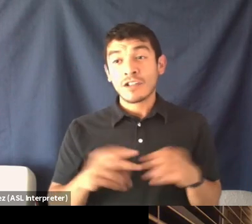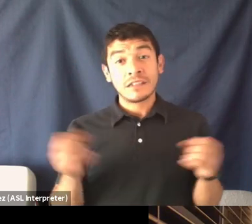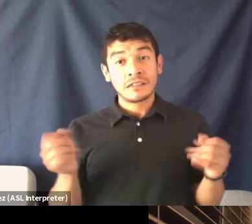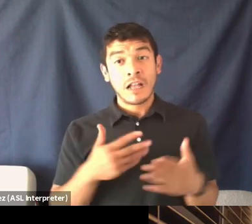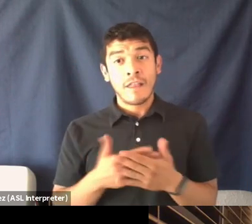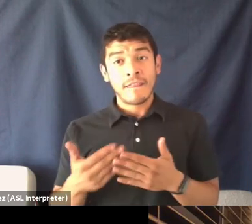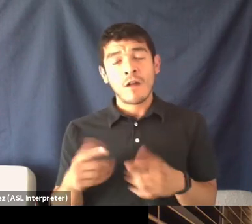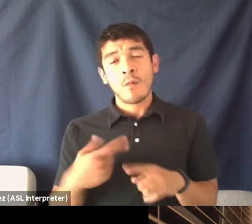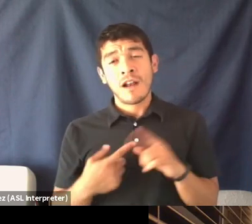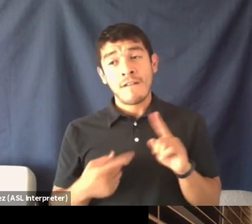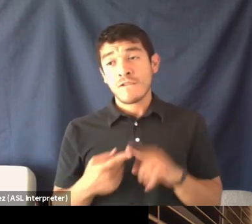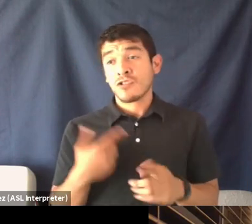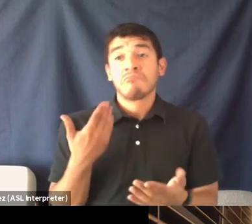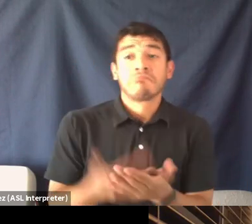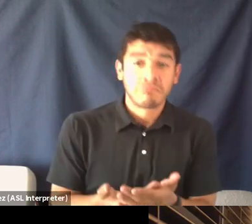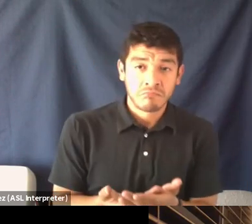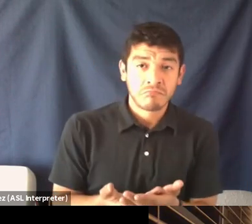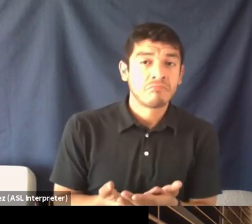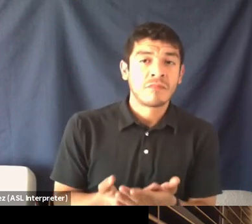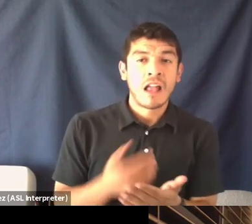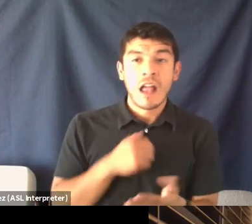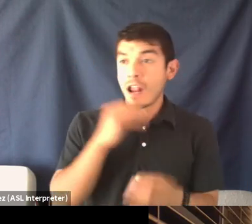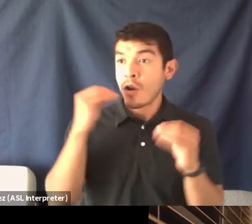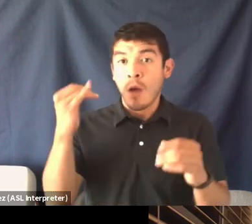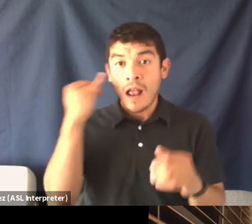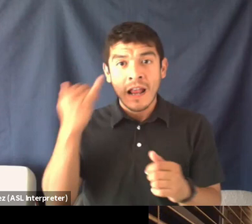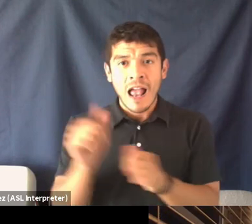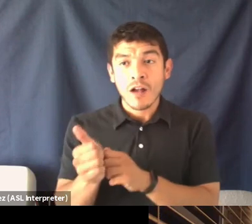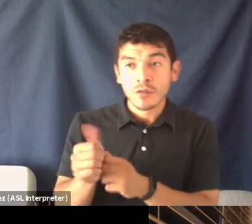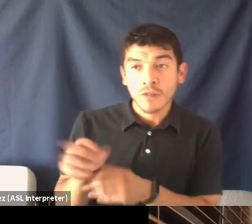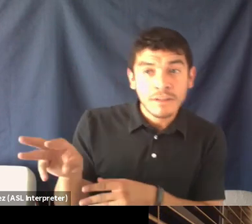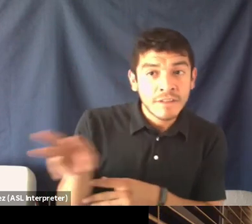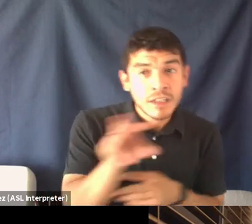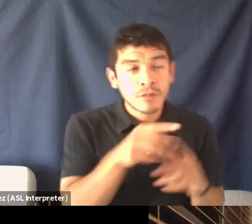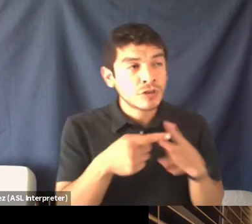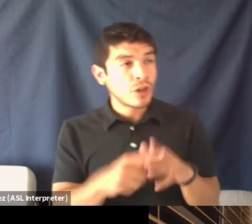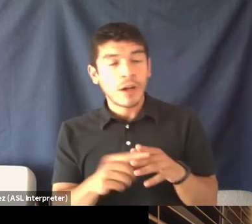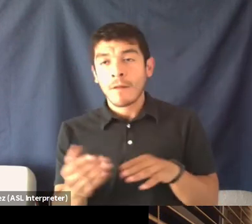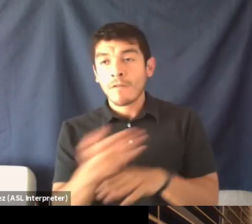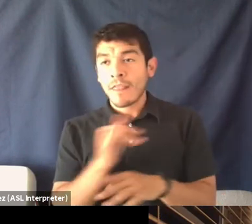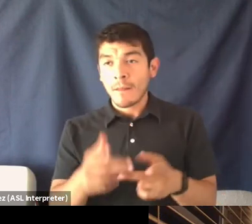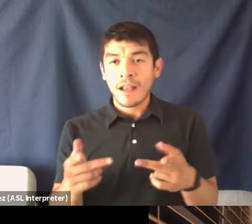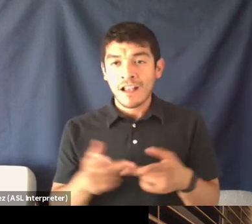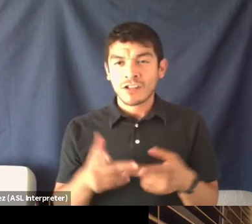when I first got there, I had no idea how to make a film about the place. And it's hard even when you look at, one of the films